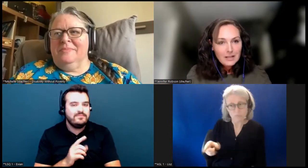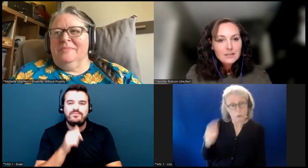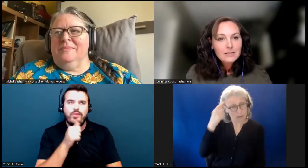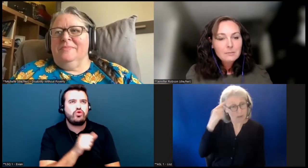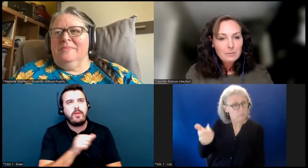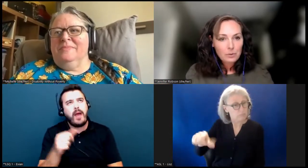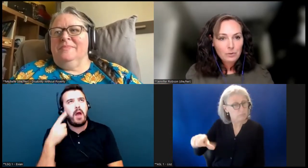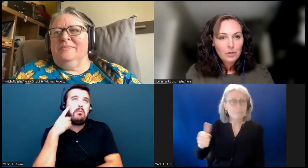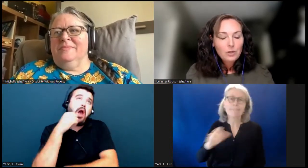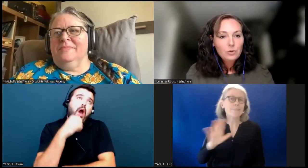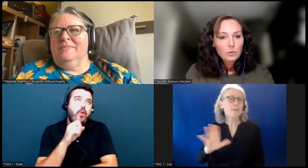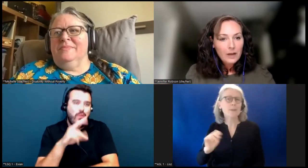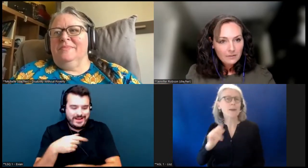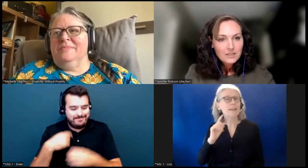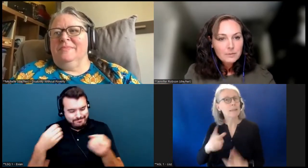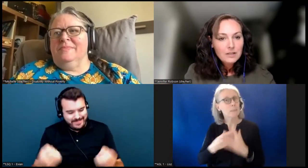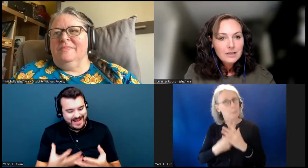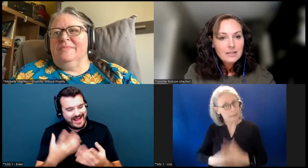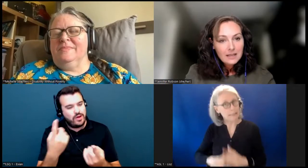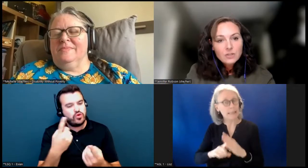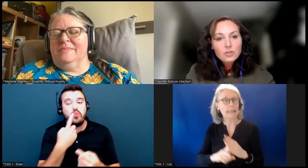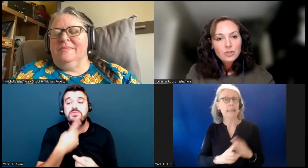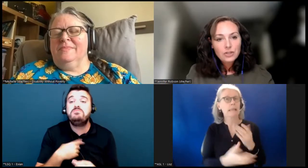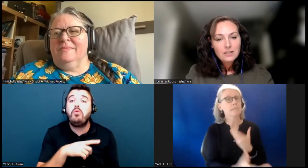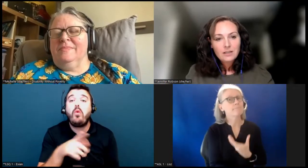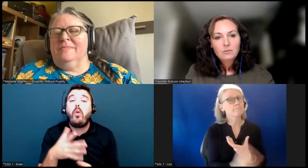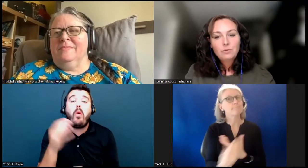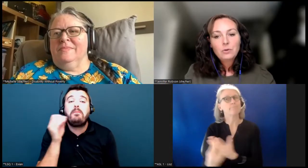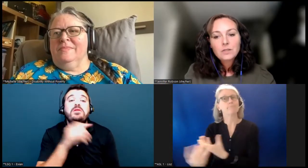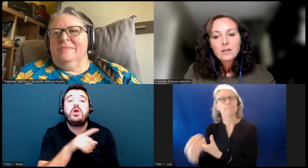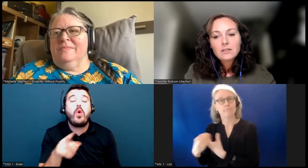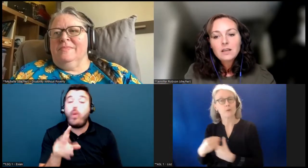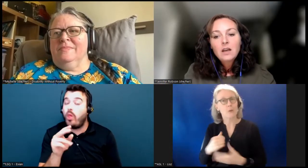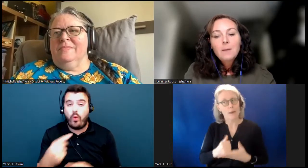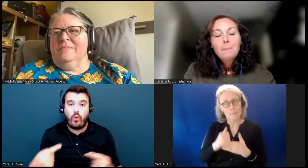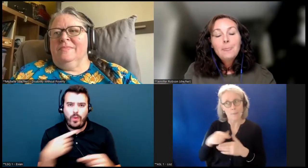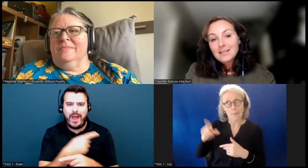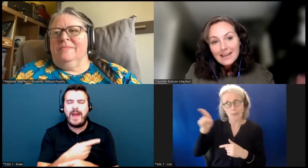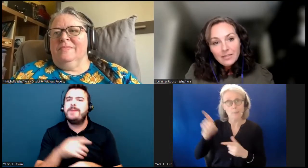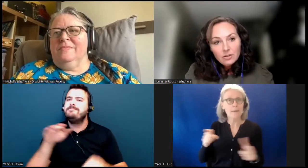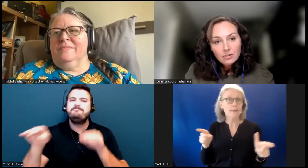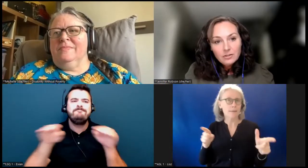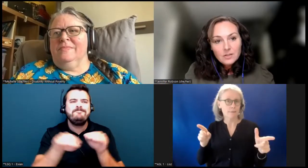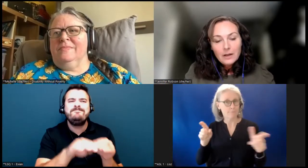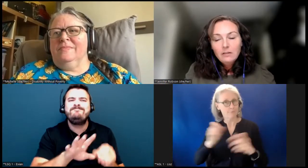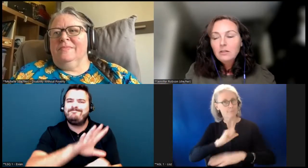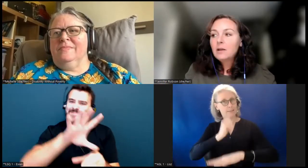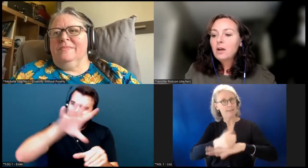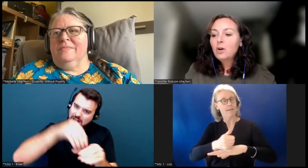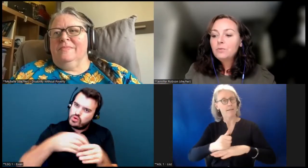BRINGS PEOPLE WITH DISABILITIES INTO THE DESIGN PROCESS AND IS ETHICAL AS WELL. HOPEFULLY